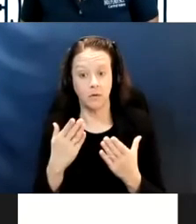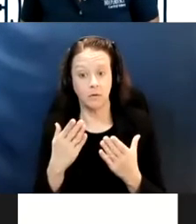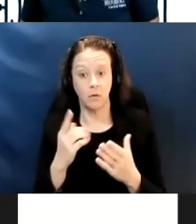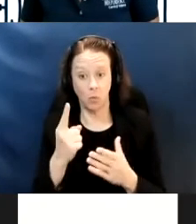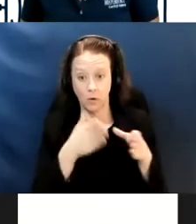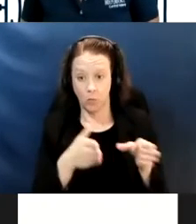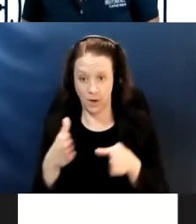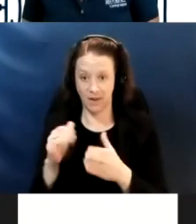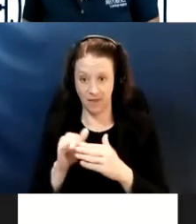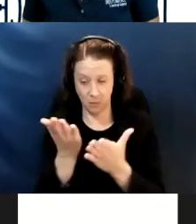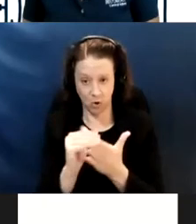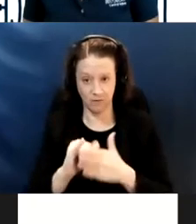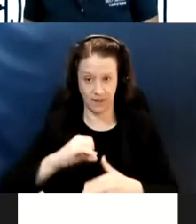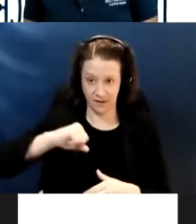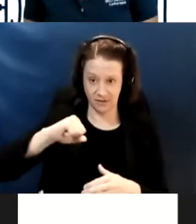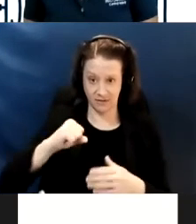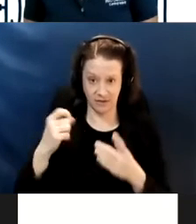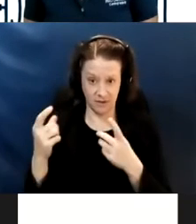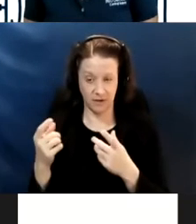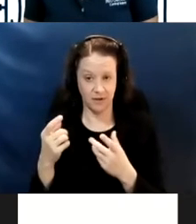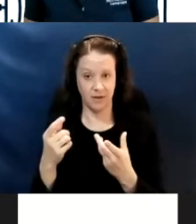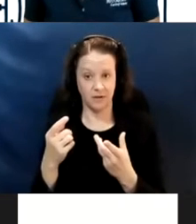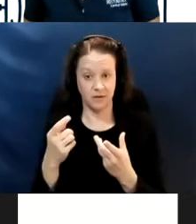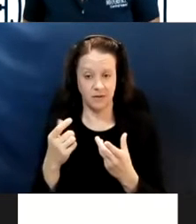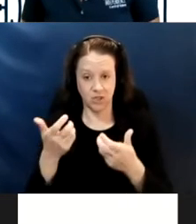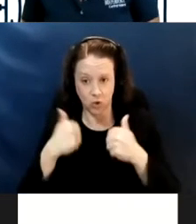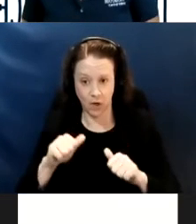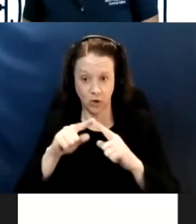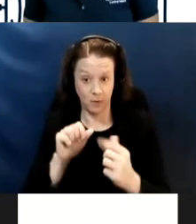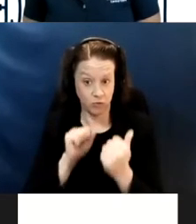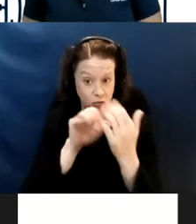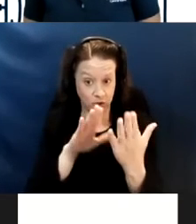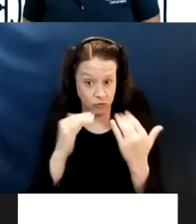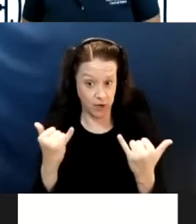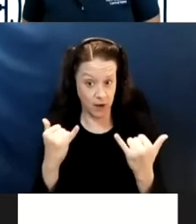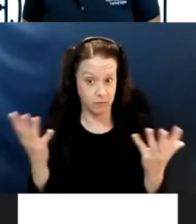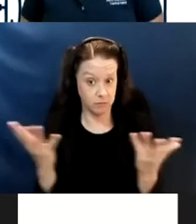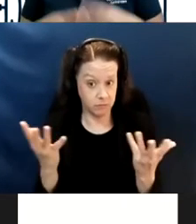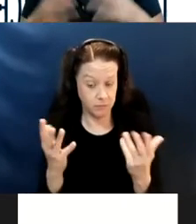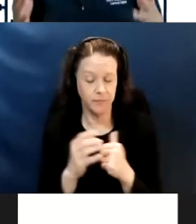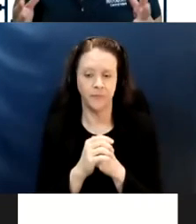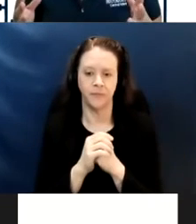that part of the hesitancy is trying to be addressed right now by all of us